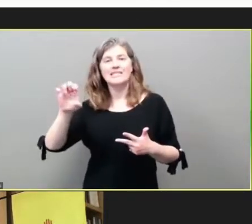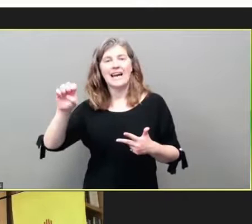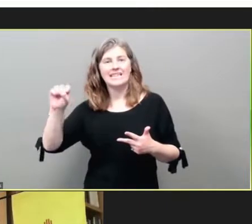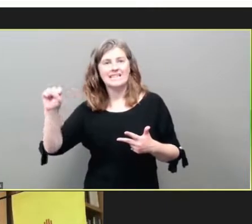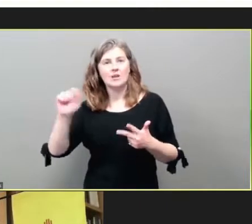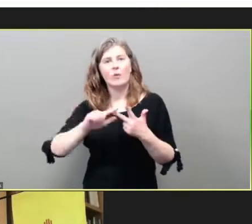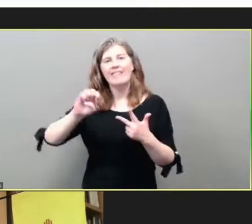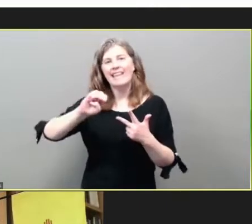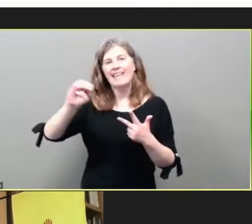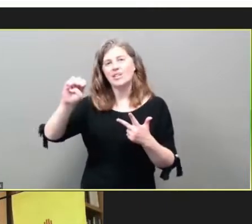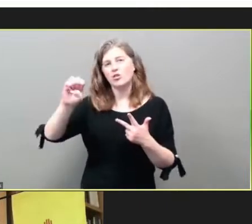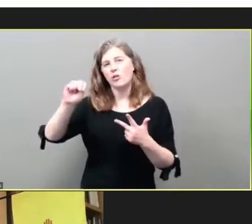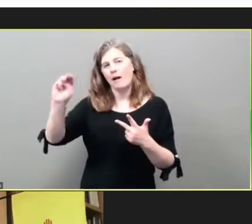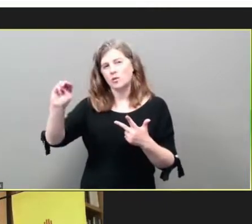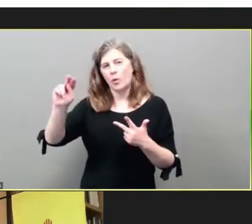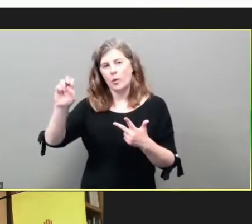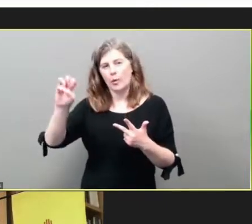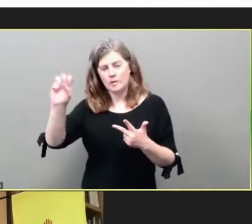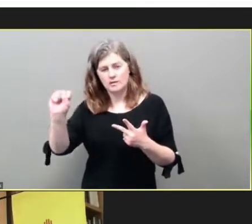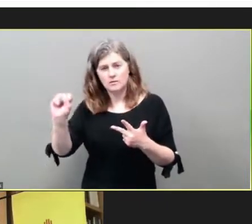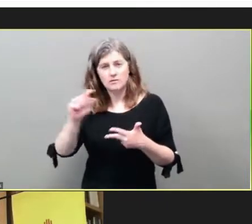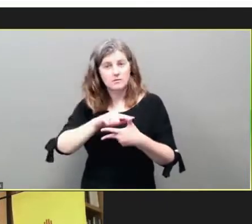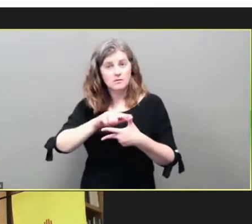Mexico news morgan. Go ahead please.